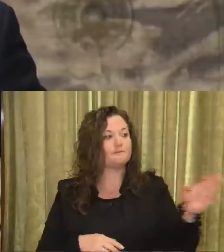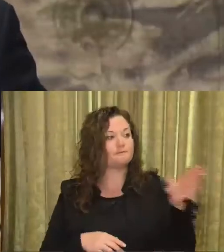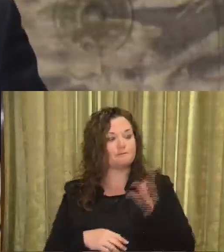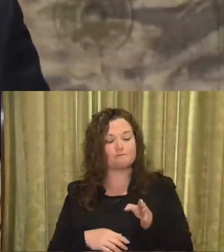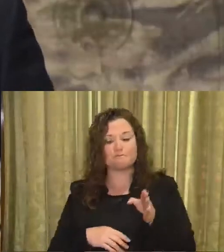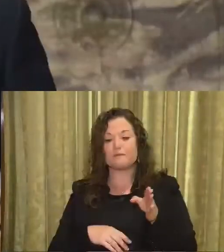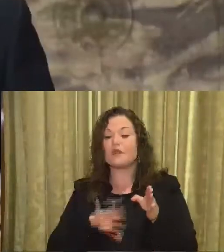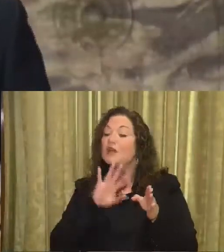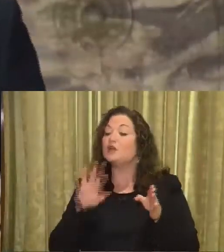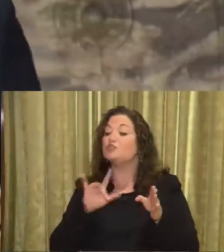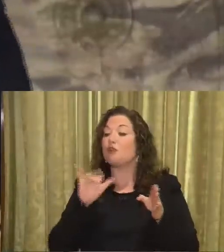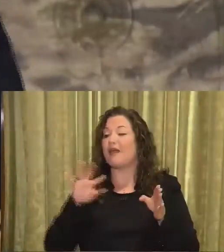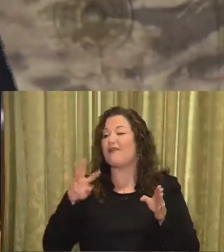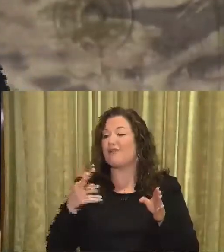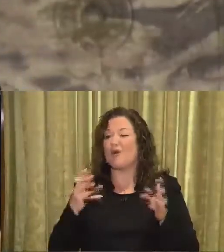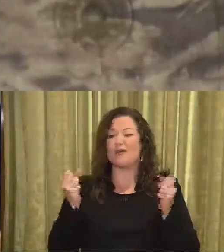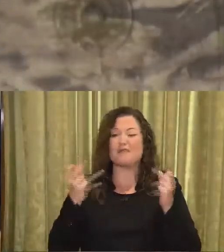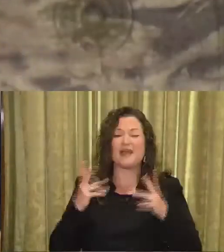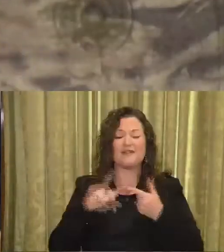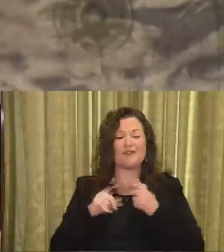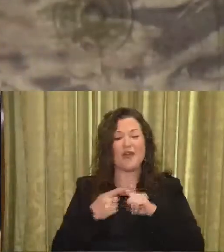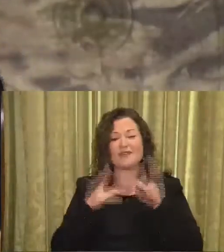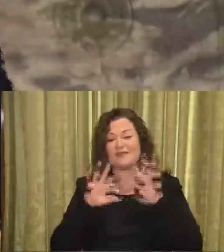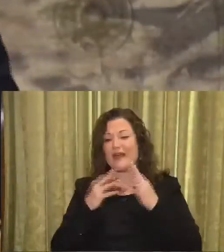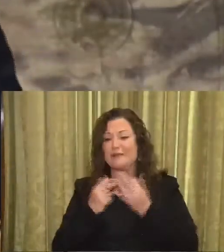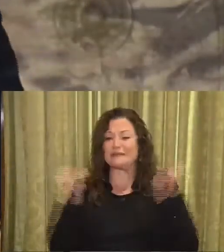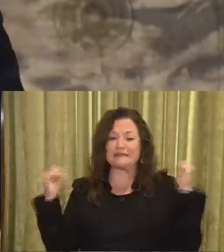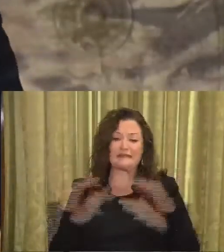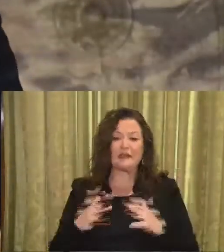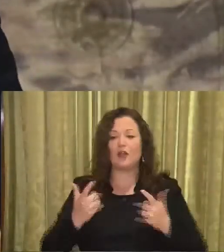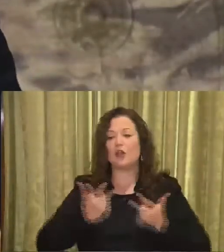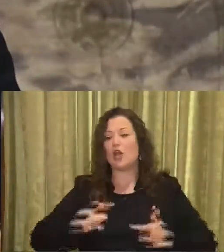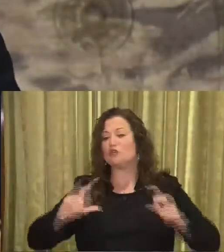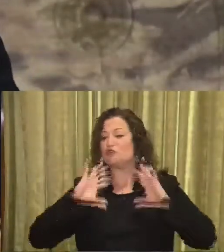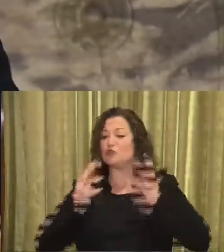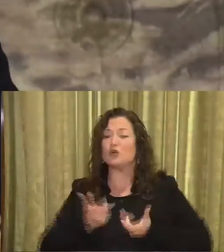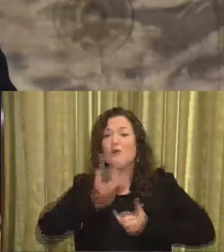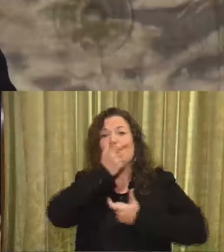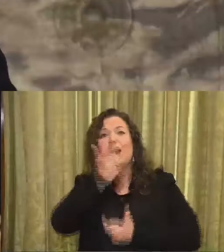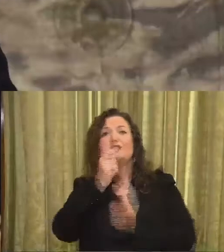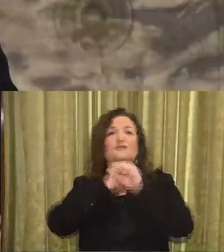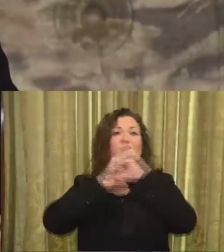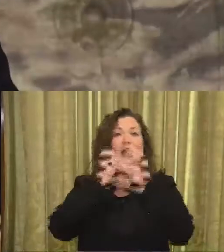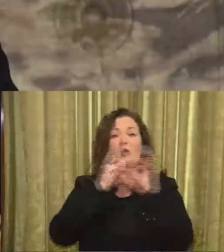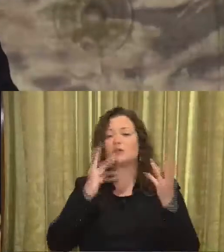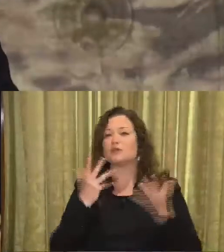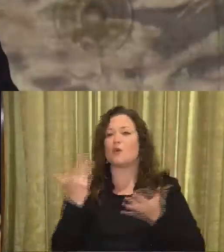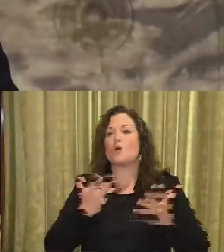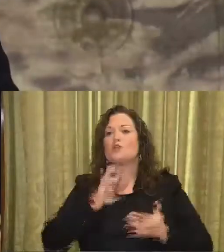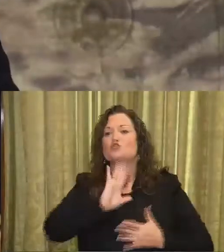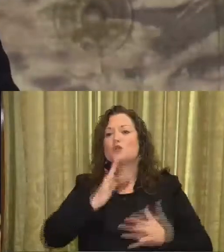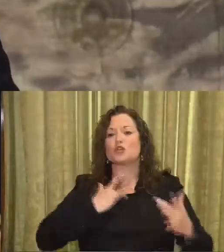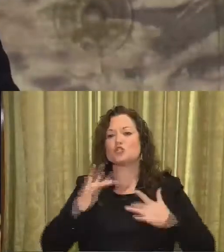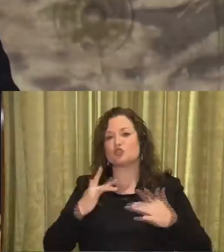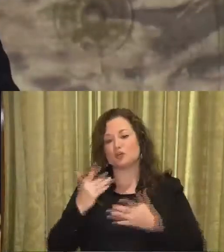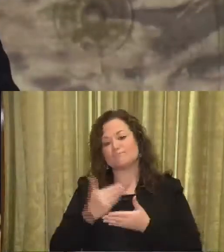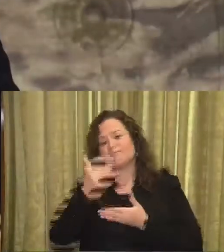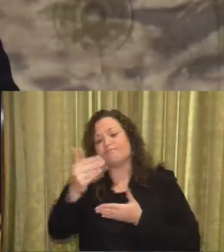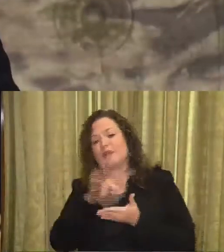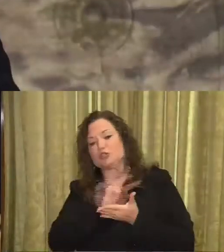Many families, friends getting together in large groups and watch fireworks do whatever. What's your concern? Going into the next two weeks as we may see, you know,